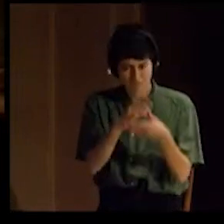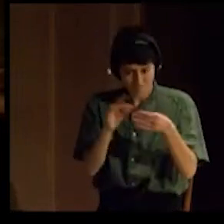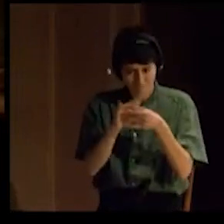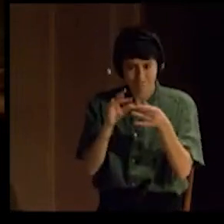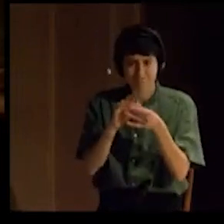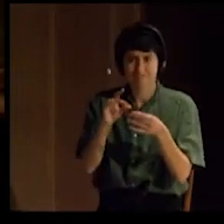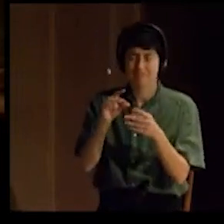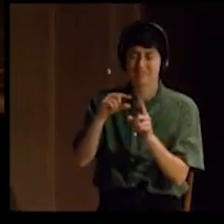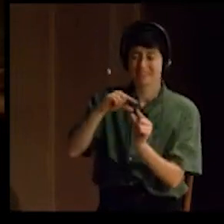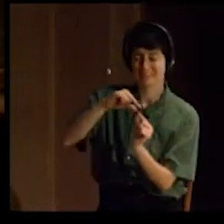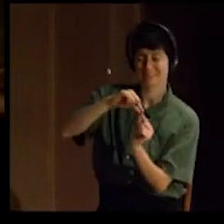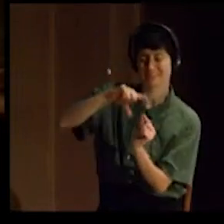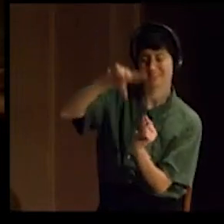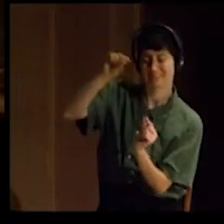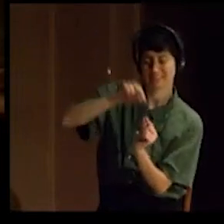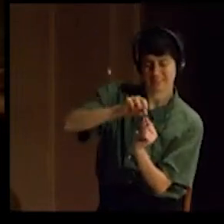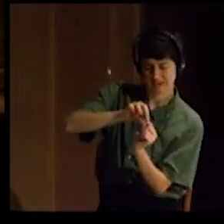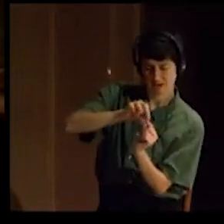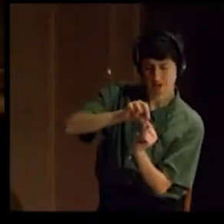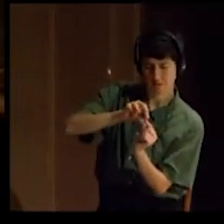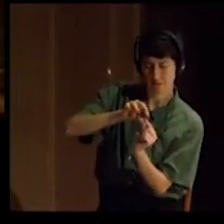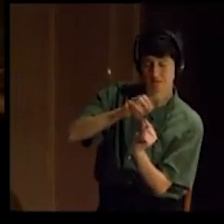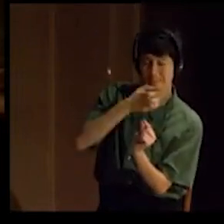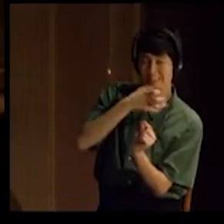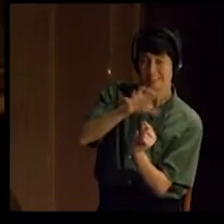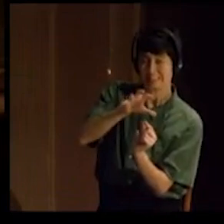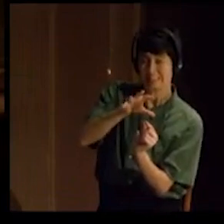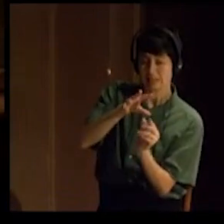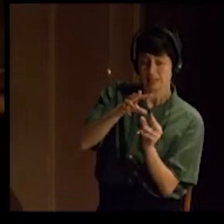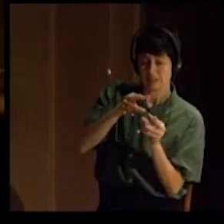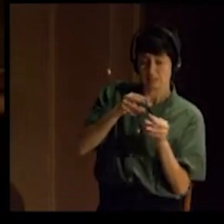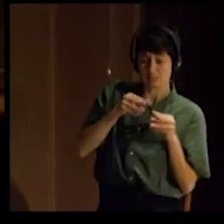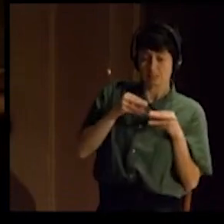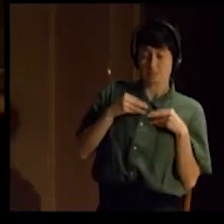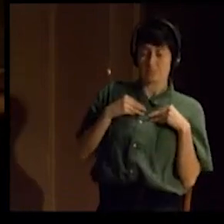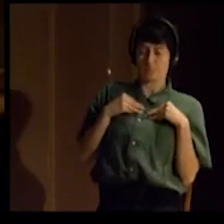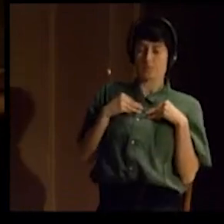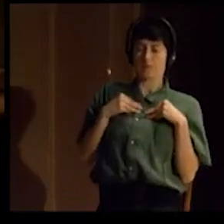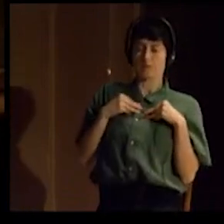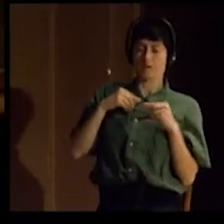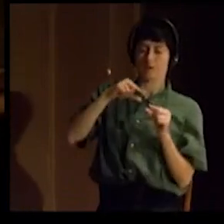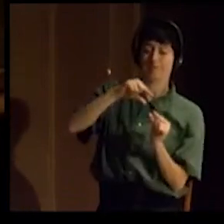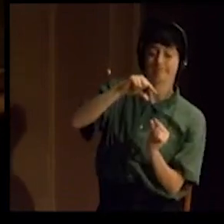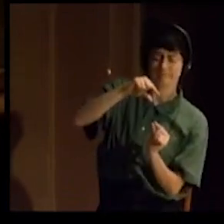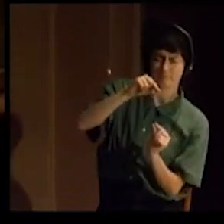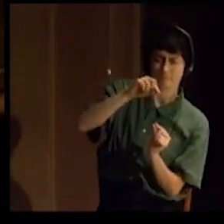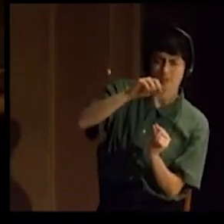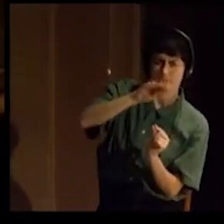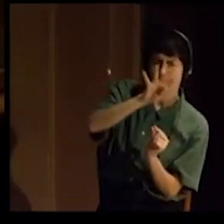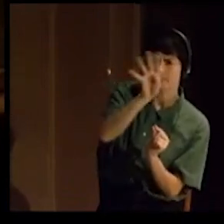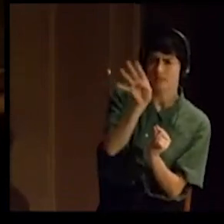but the pennaceous feathers actually help to protect the bird from that. So what do you think the body or the physiology,